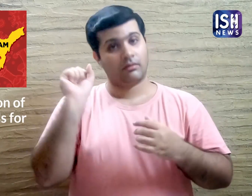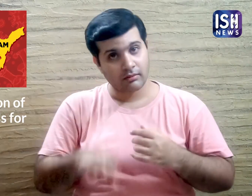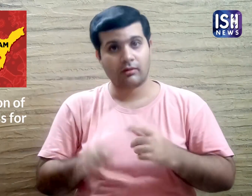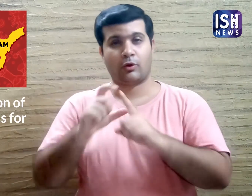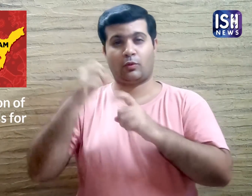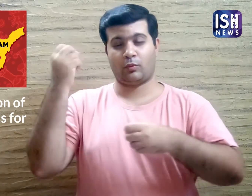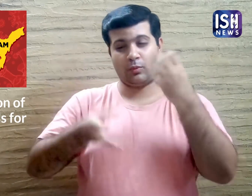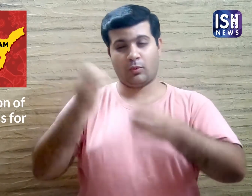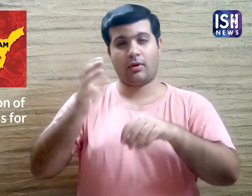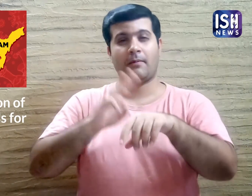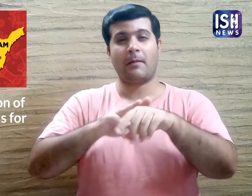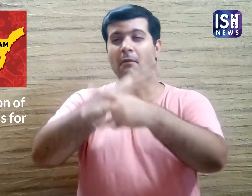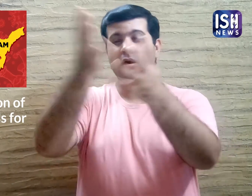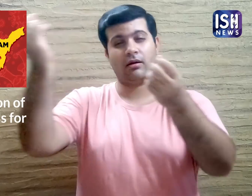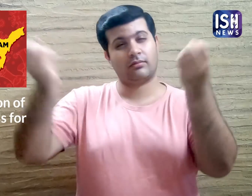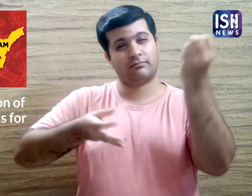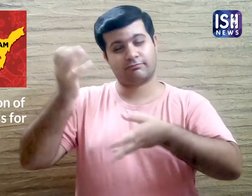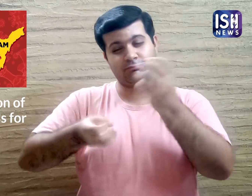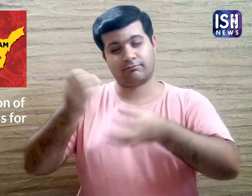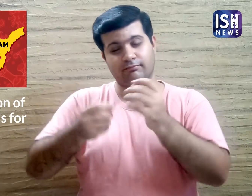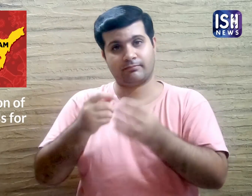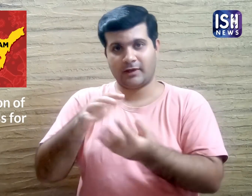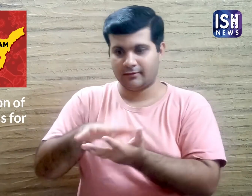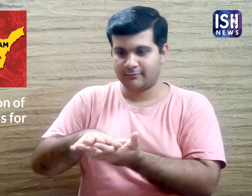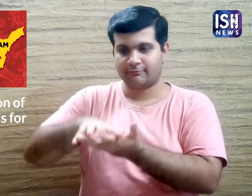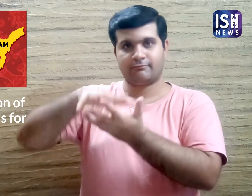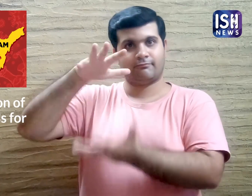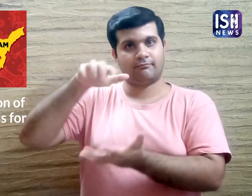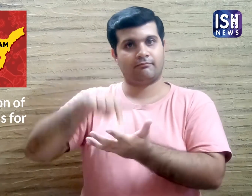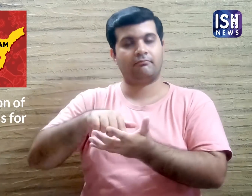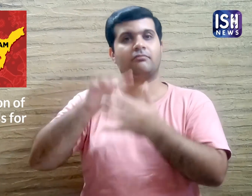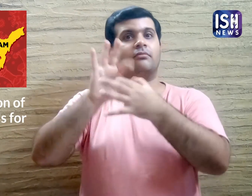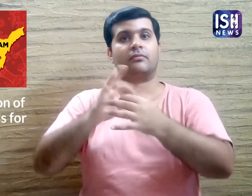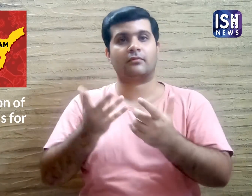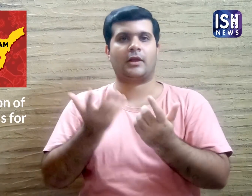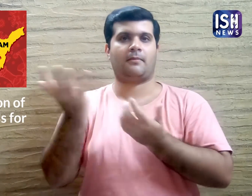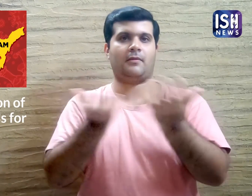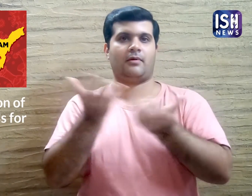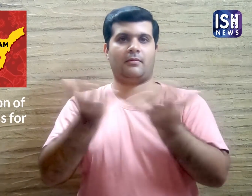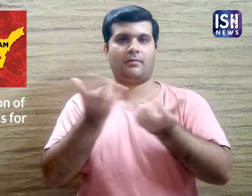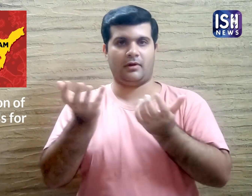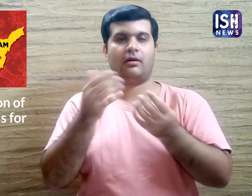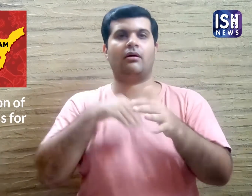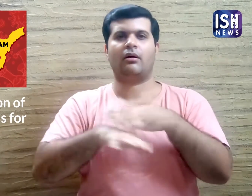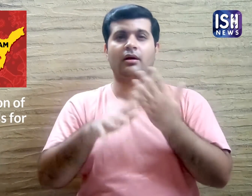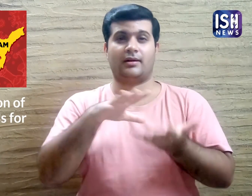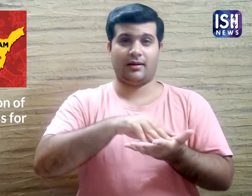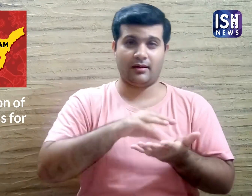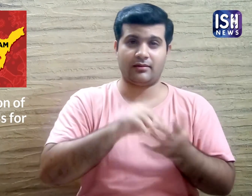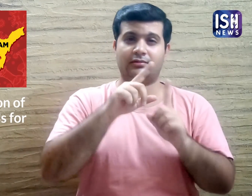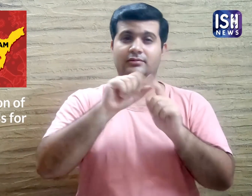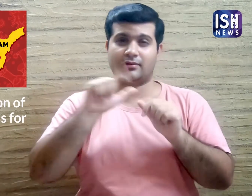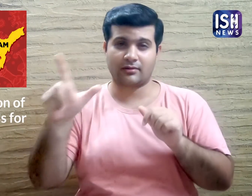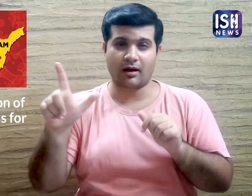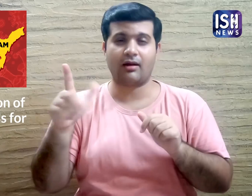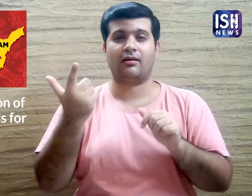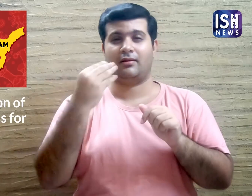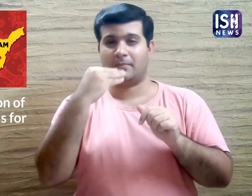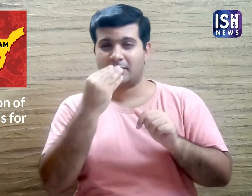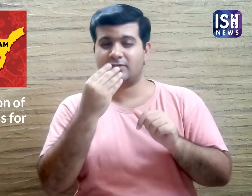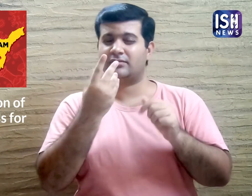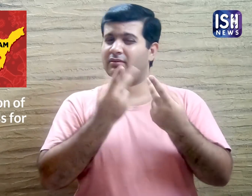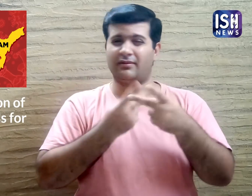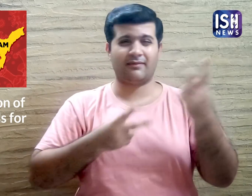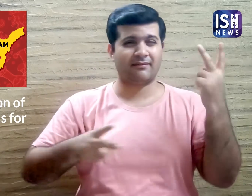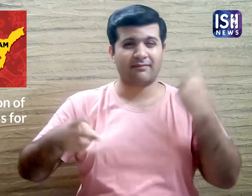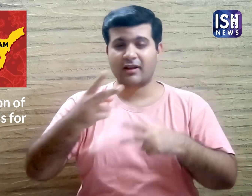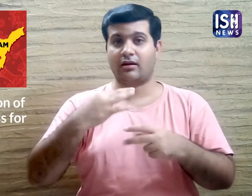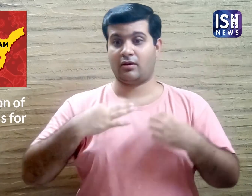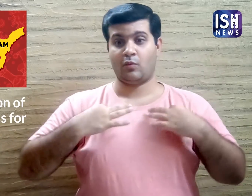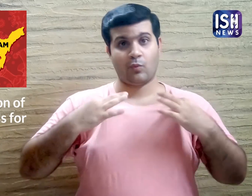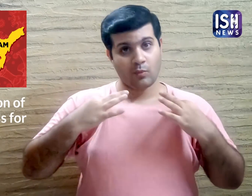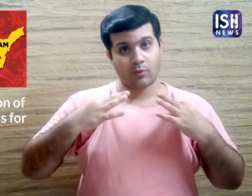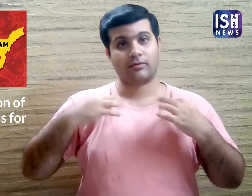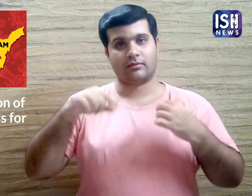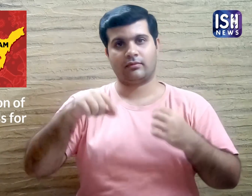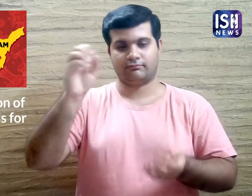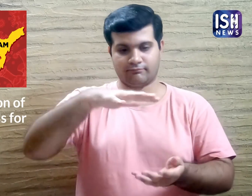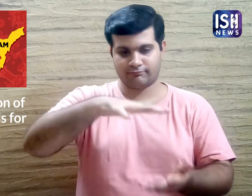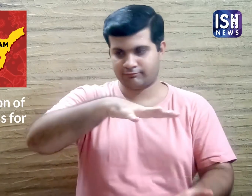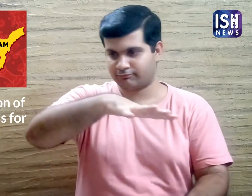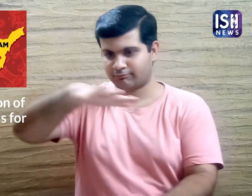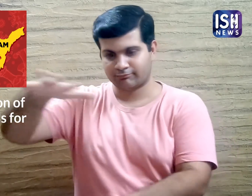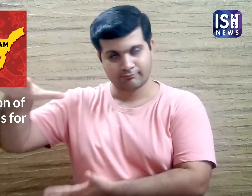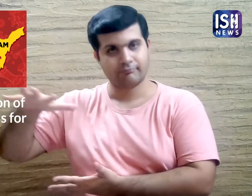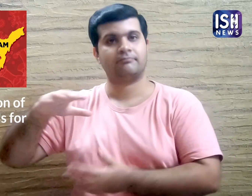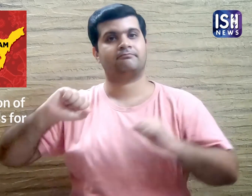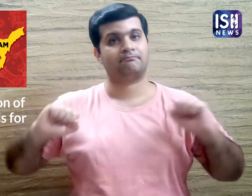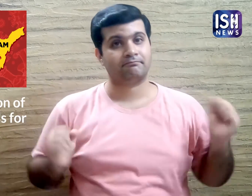All the members raised funds in order to purchase rice, dal and other essentials like food, clothes, etc.